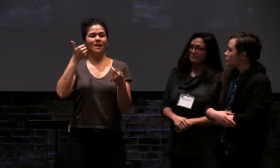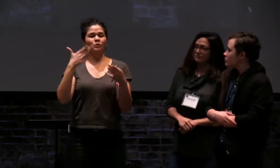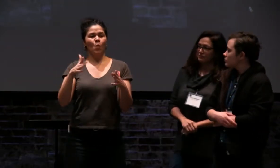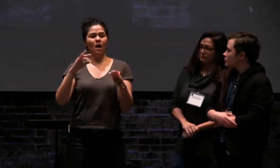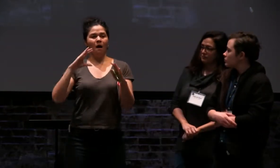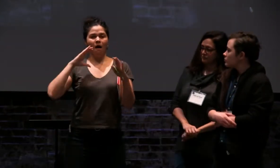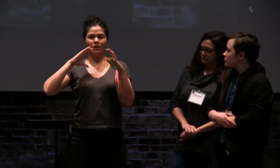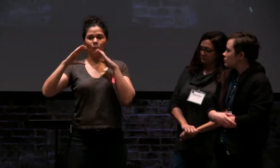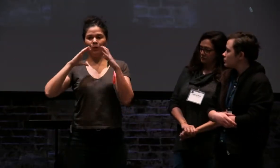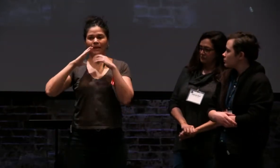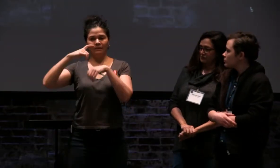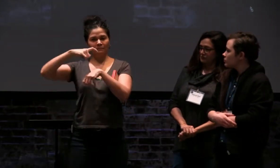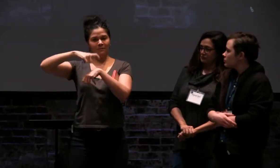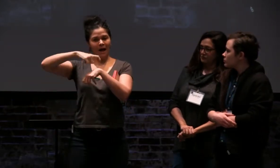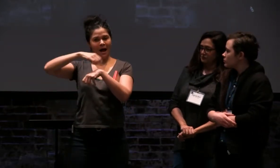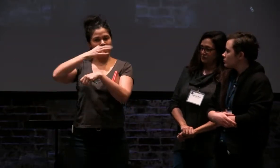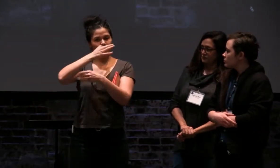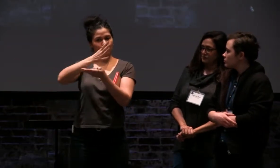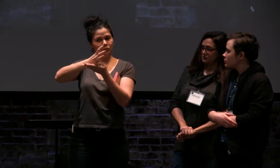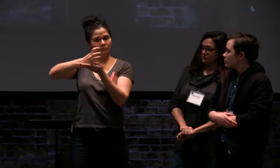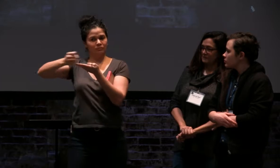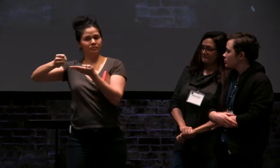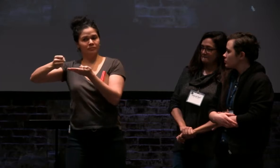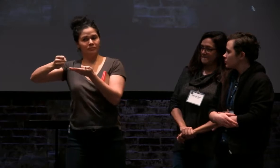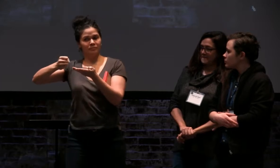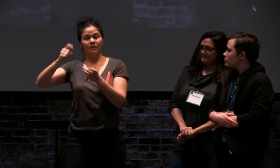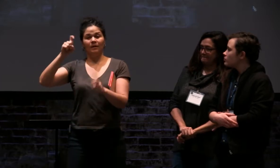[Male Interpreter 2] Please let me know what is the best way for us to communicate about time.